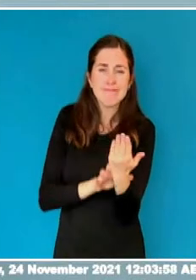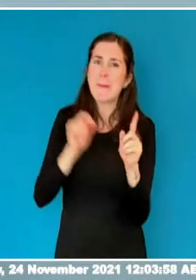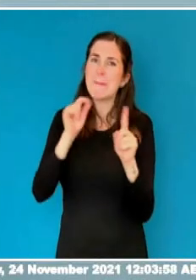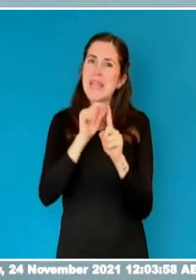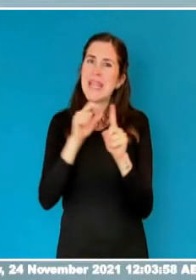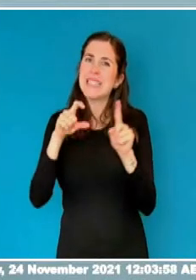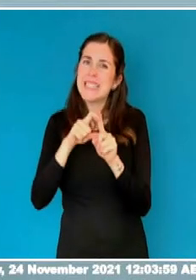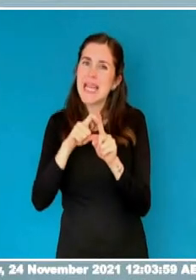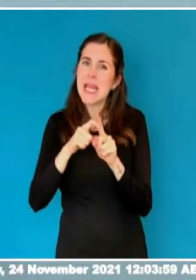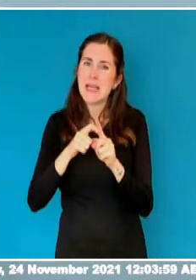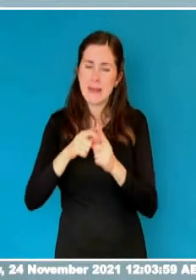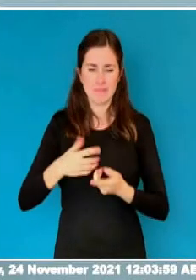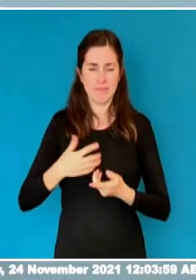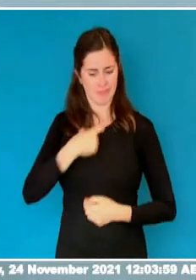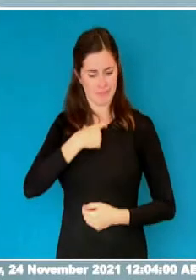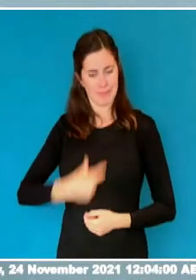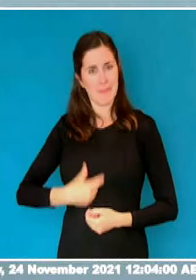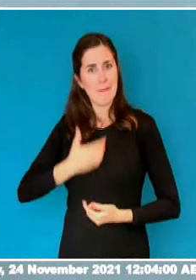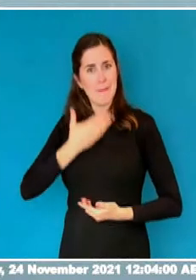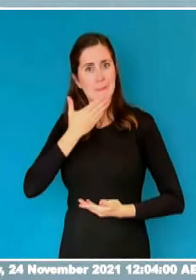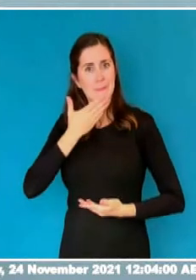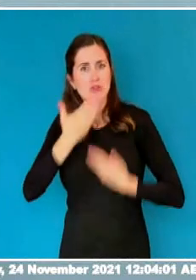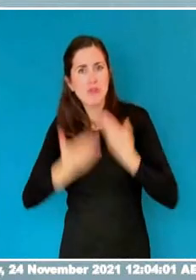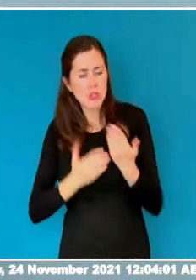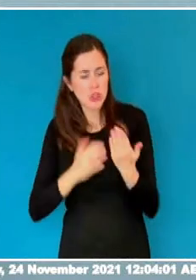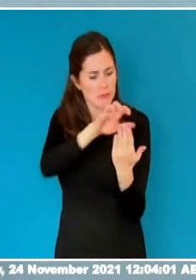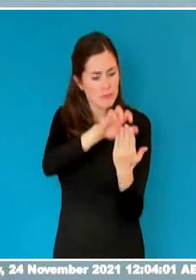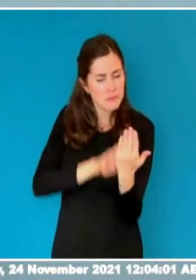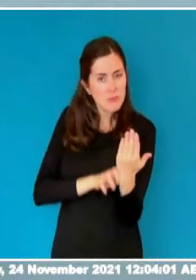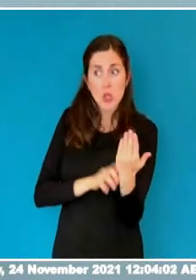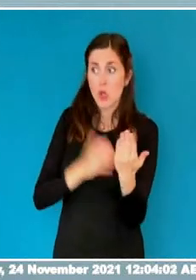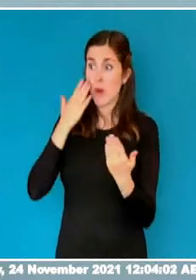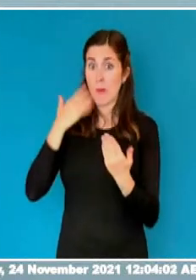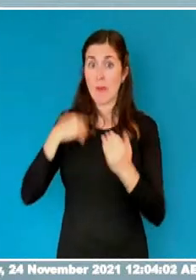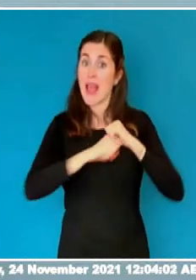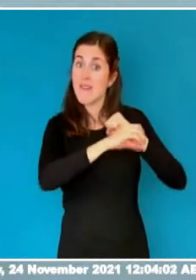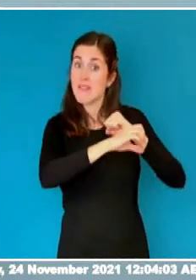So that's generally the material that we advertise when we advertise a job to start